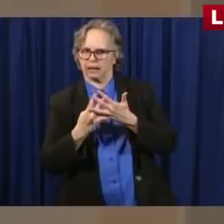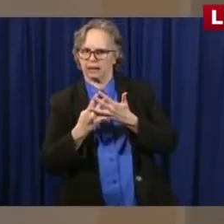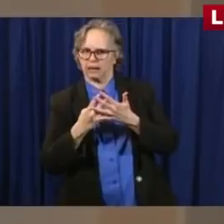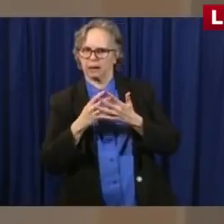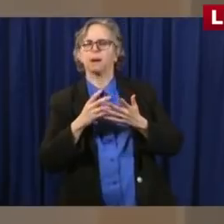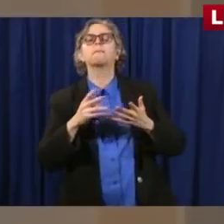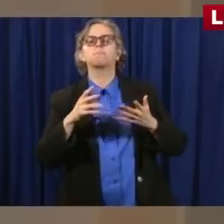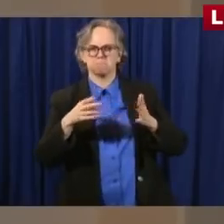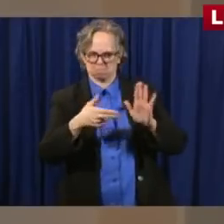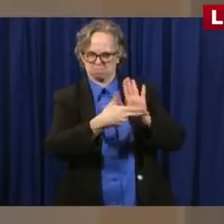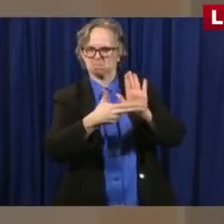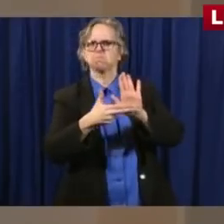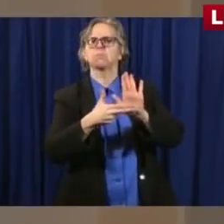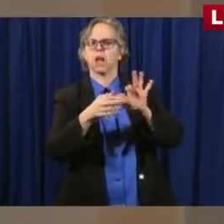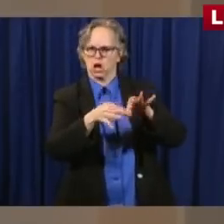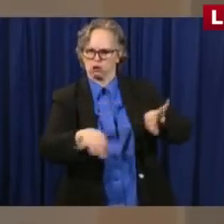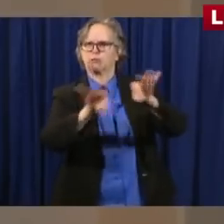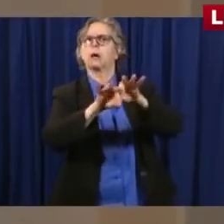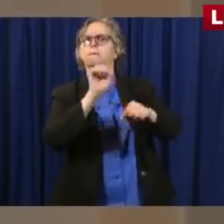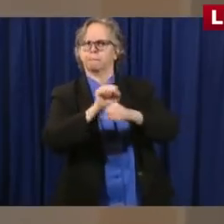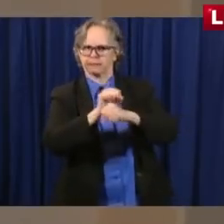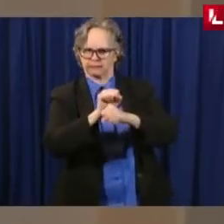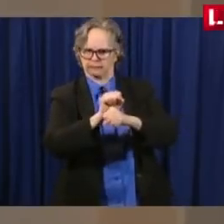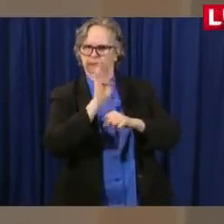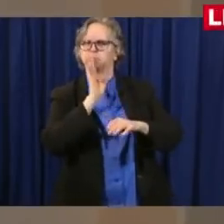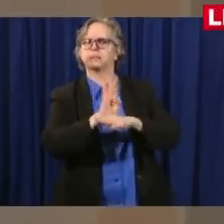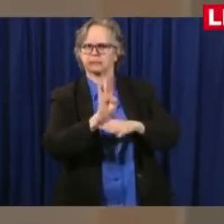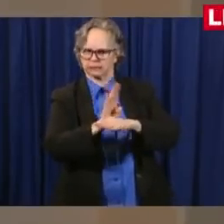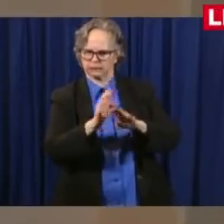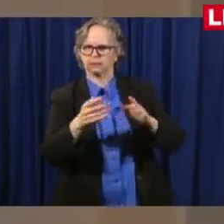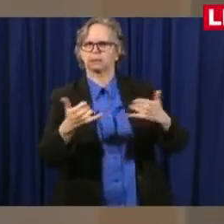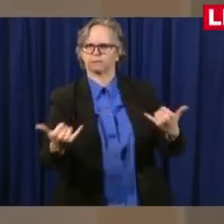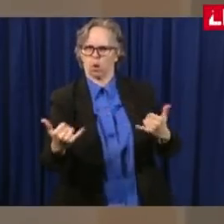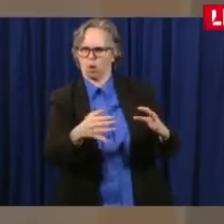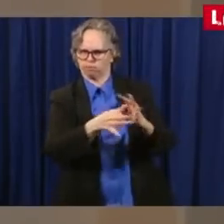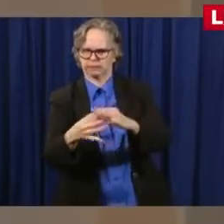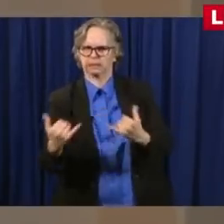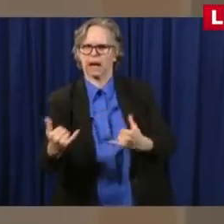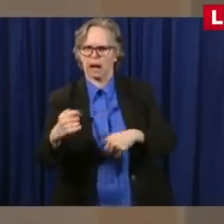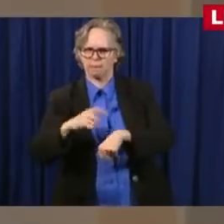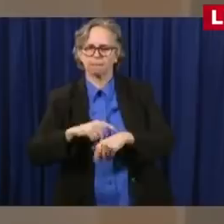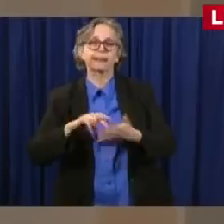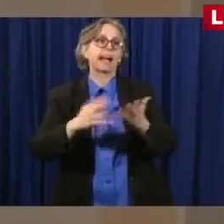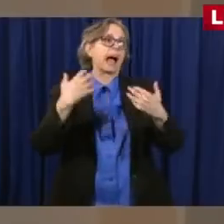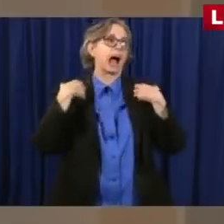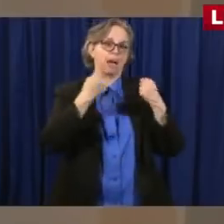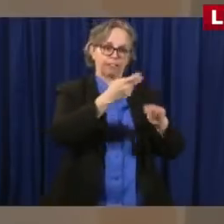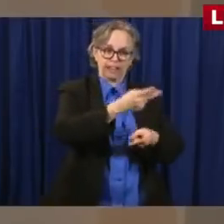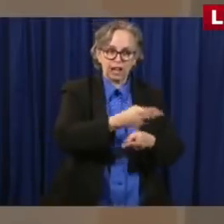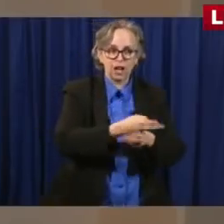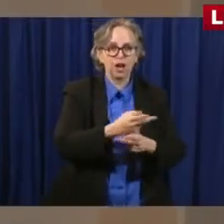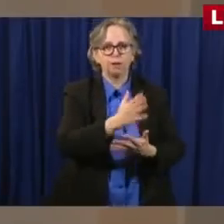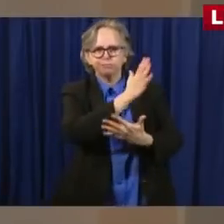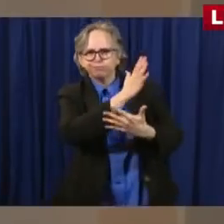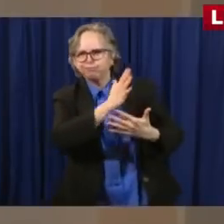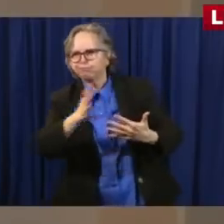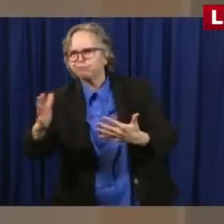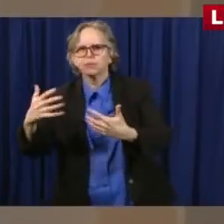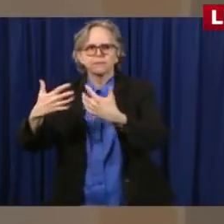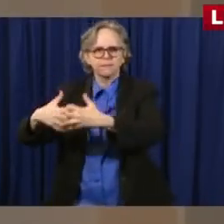IT ONLY INCLUDES BUSINESS AS WE KNOWCRITICAL TO THE SUPPLY CHAIN SERVING YOU DURING THIS TIME.